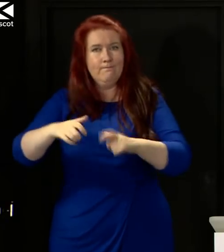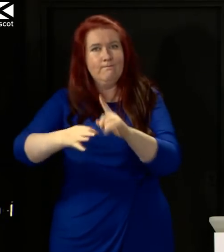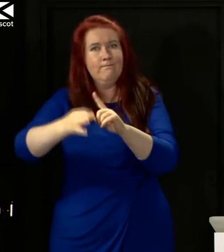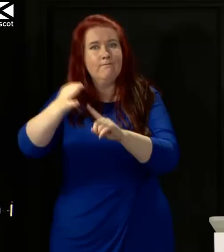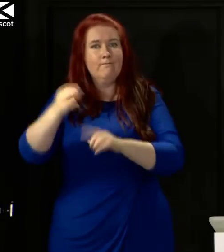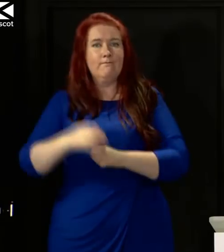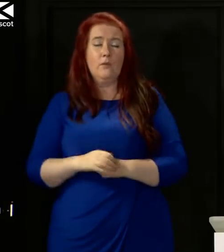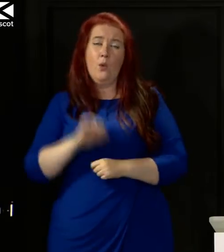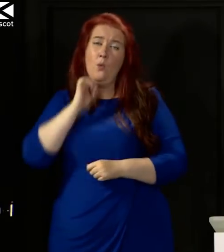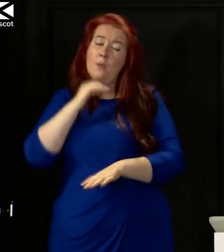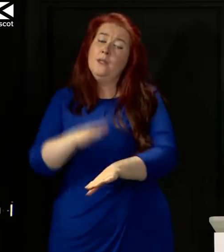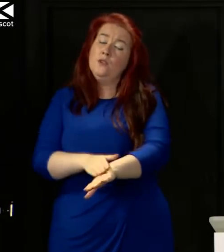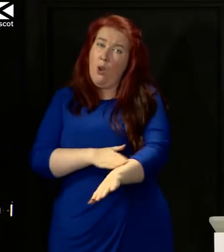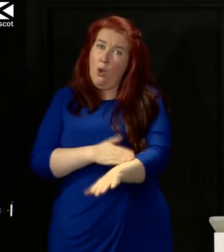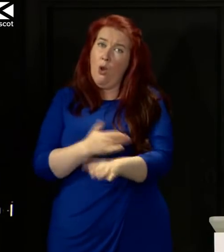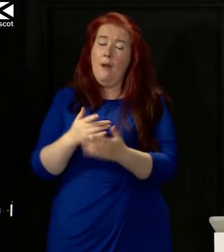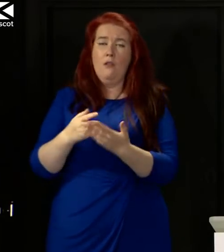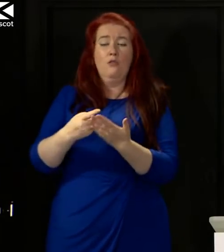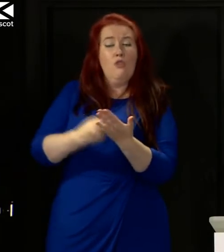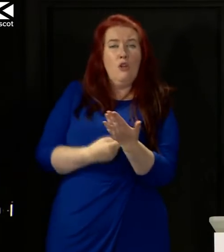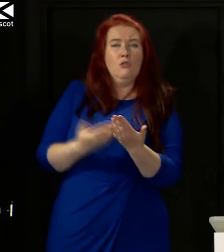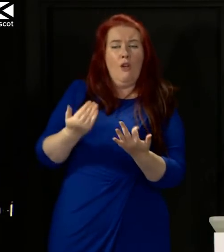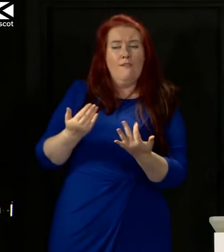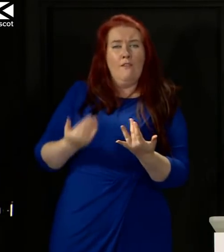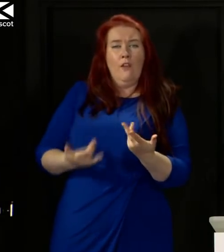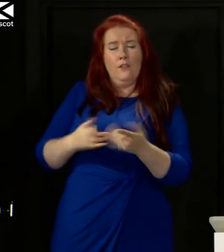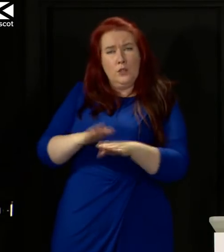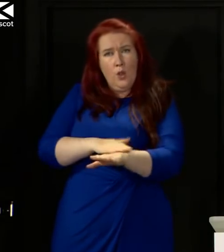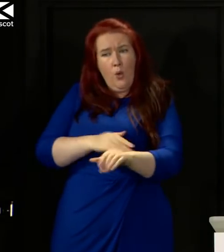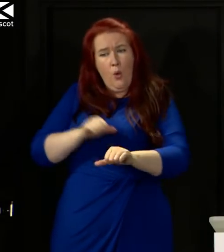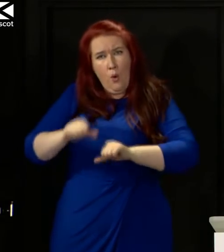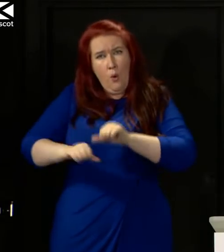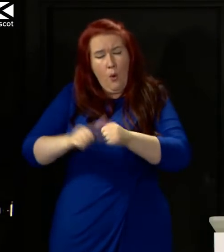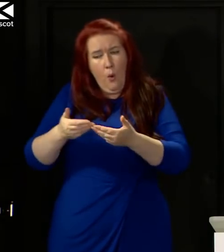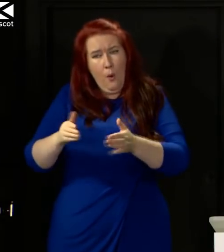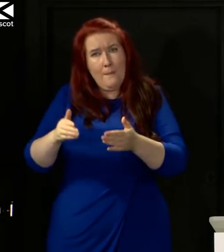That gradual re-emergence from lockdown is crucial. That is how we allow our businesses